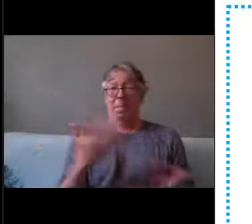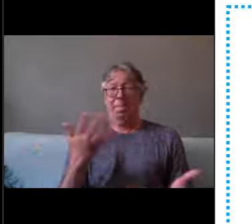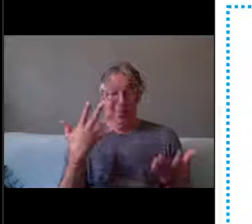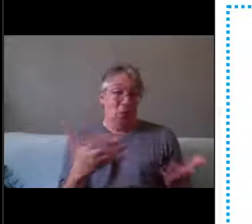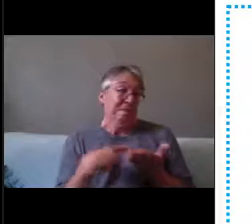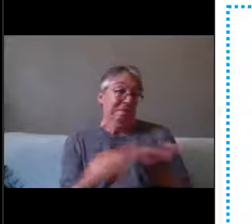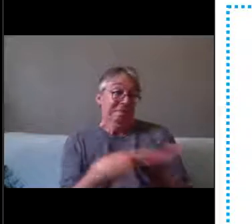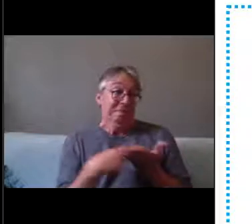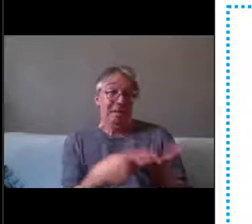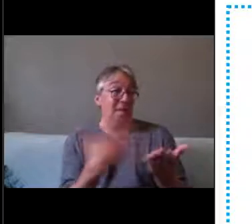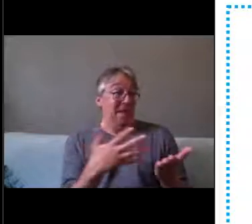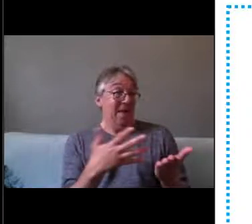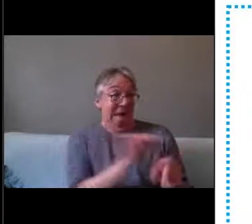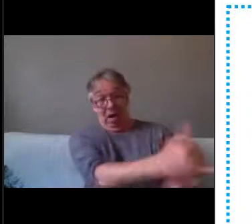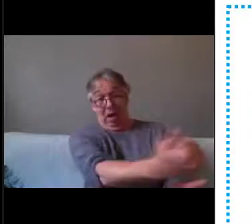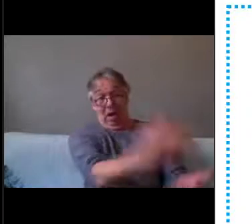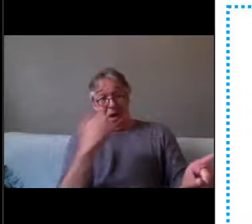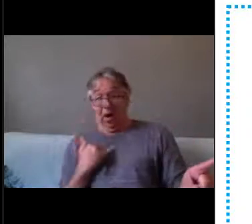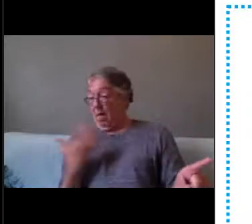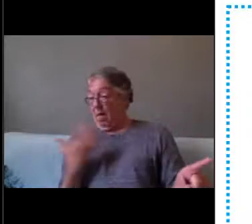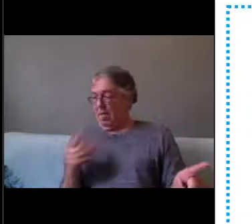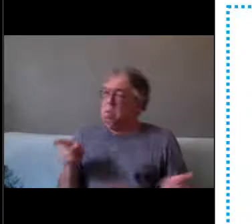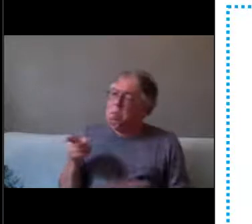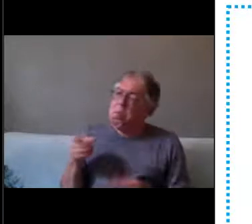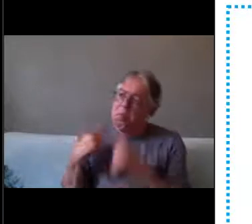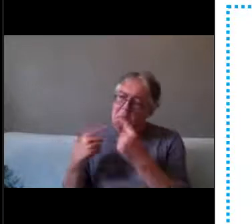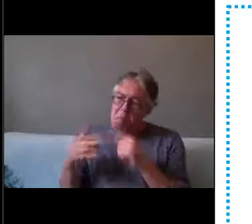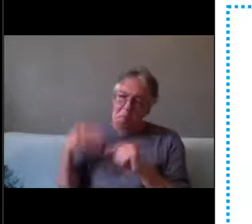and maybe go back to the countries they did their volunteer job.